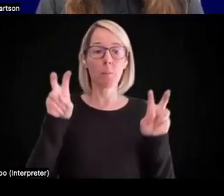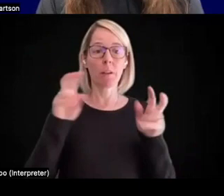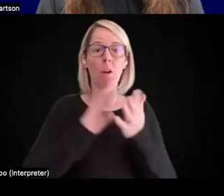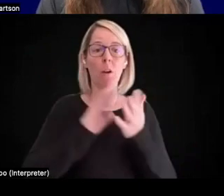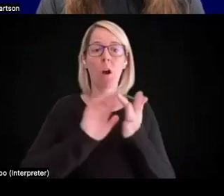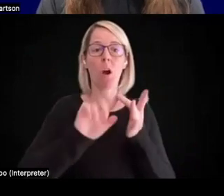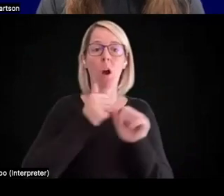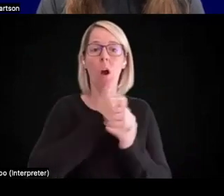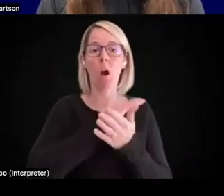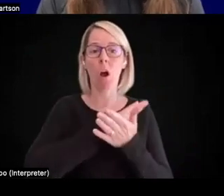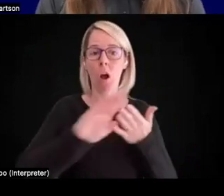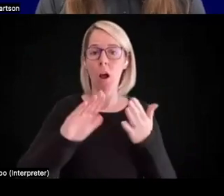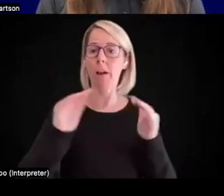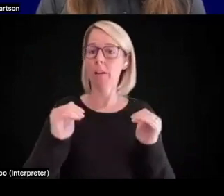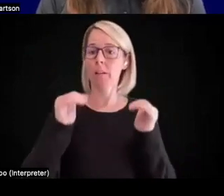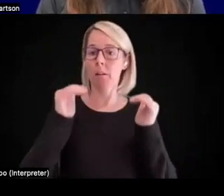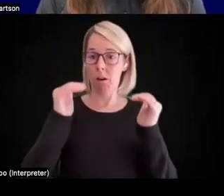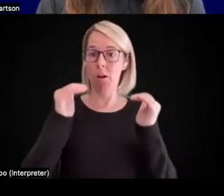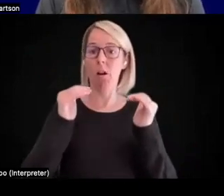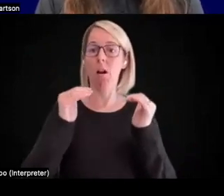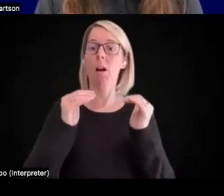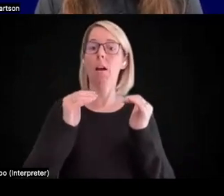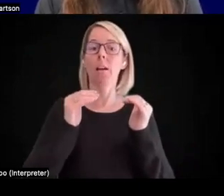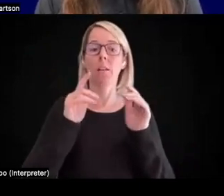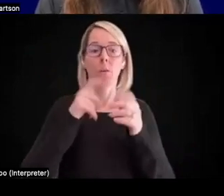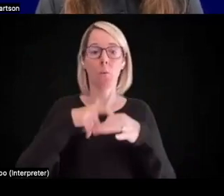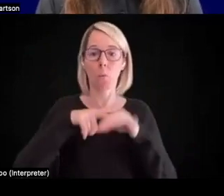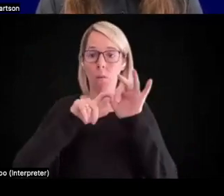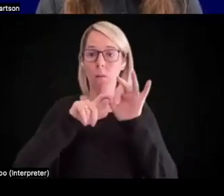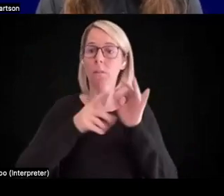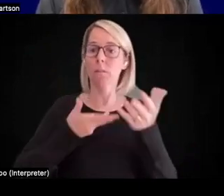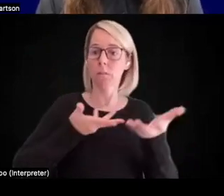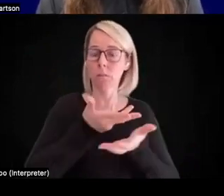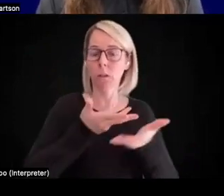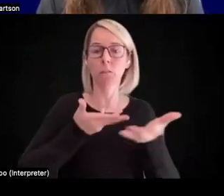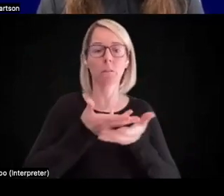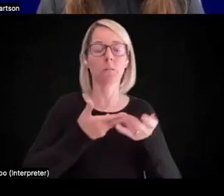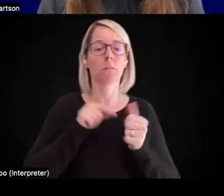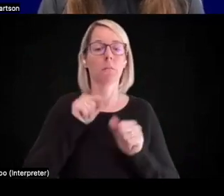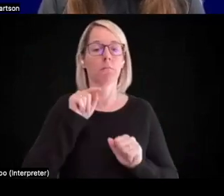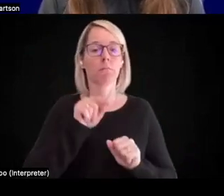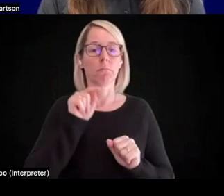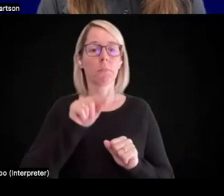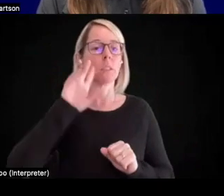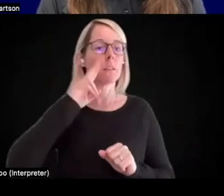interactions", and we do this from a deafblind perspective,